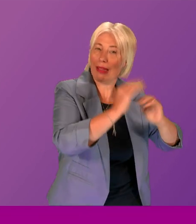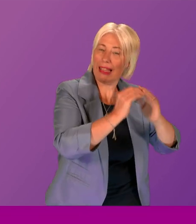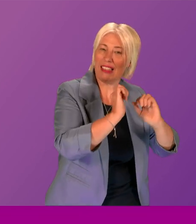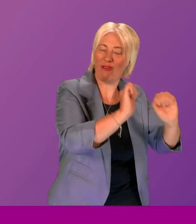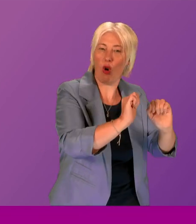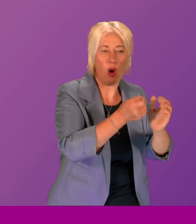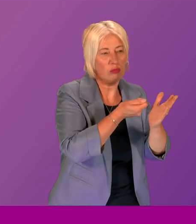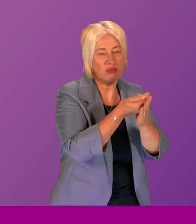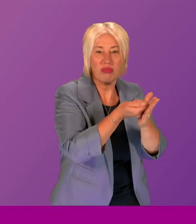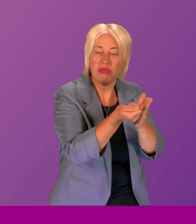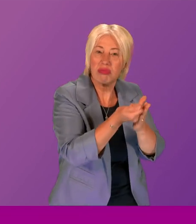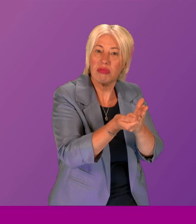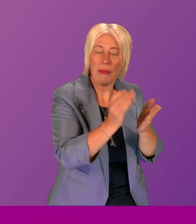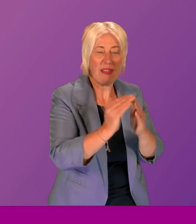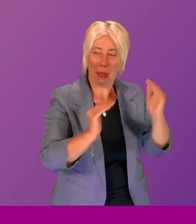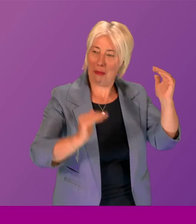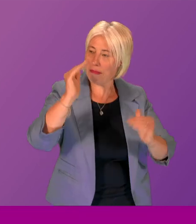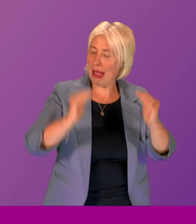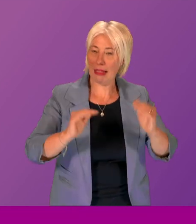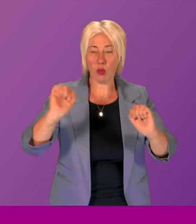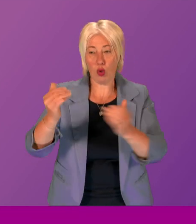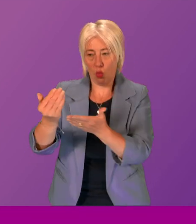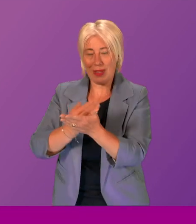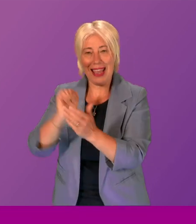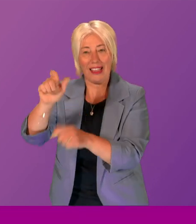seeking to deliver a fair balance between protection for tenants, which we all accept,